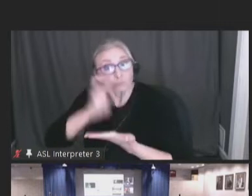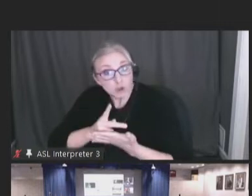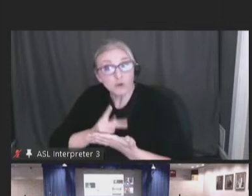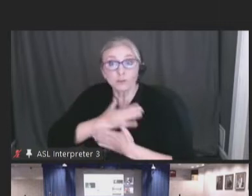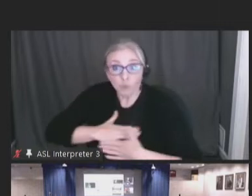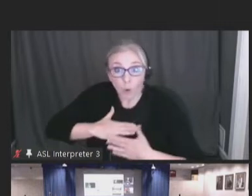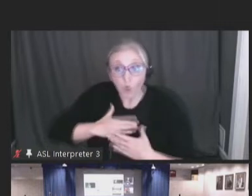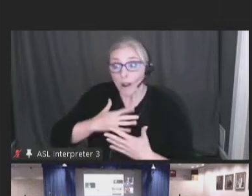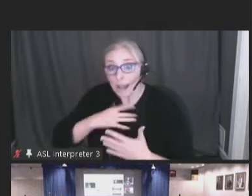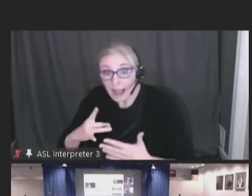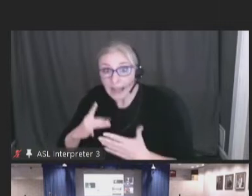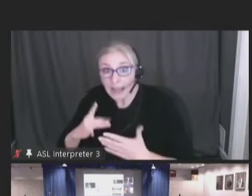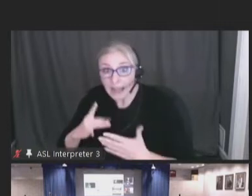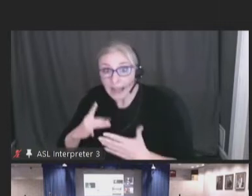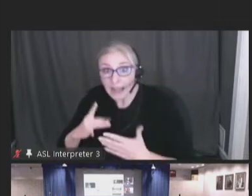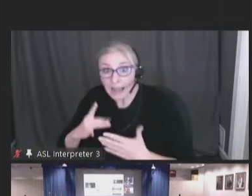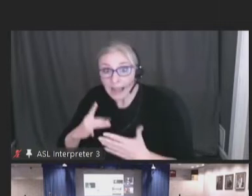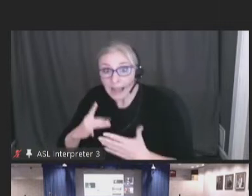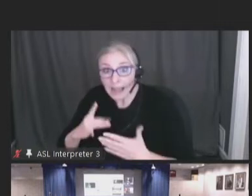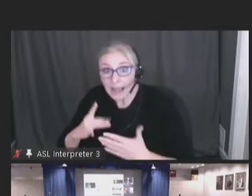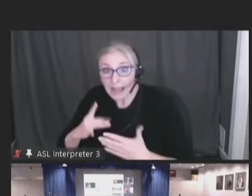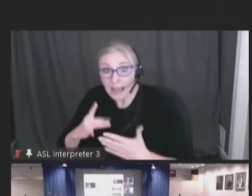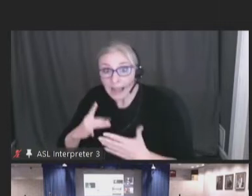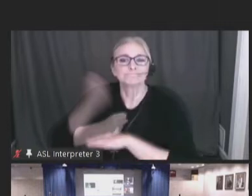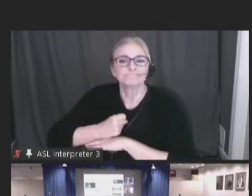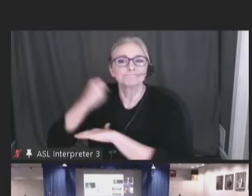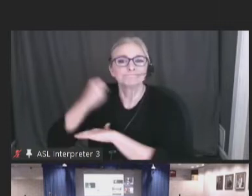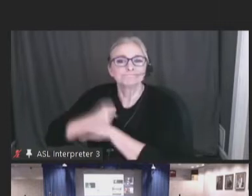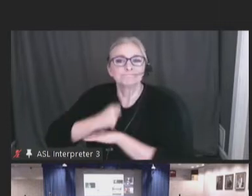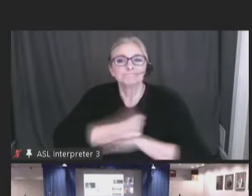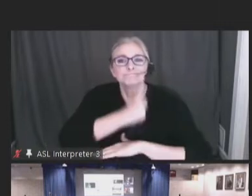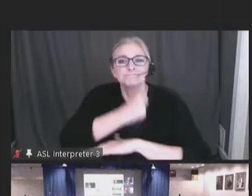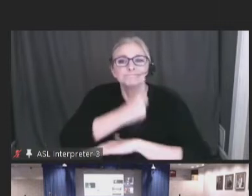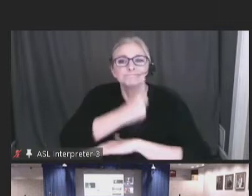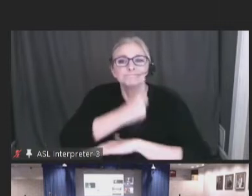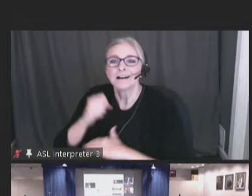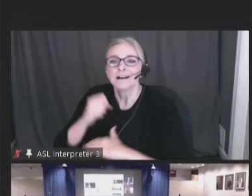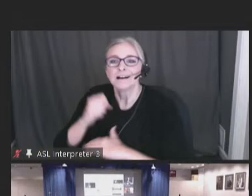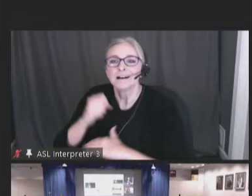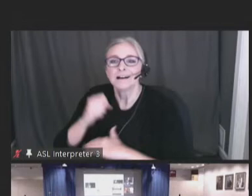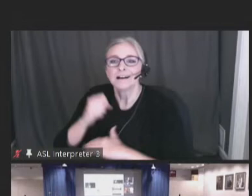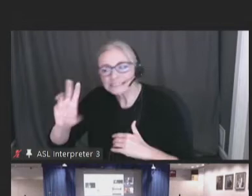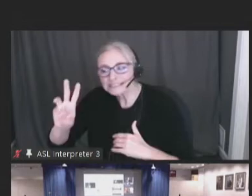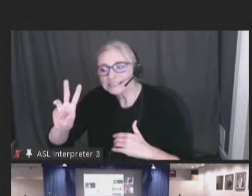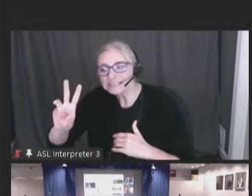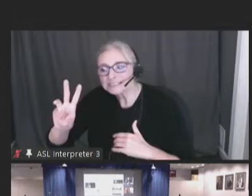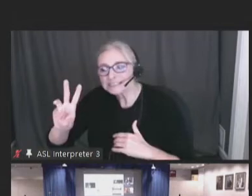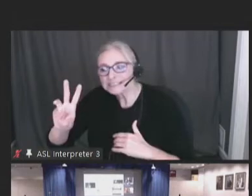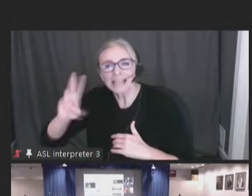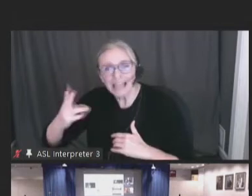many of those had to close their doors because hundreds of CHWs lost funding for their salaries.